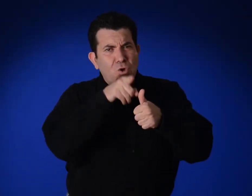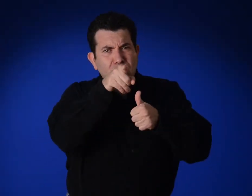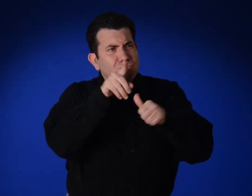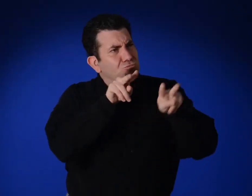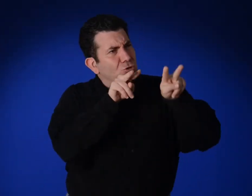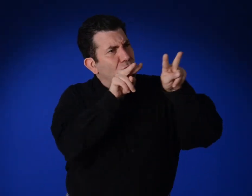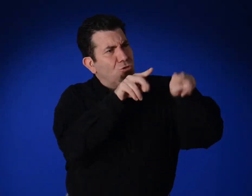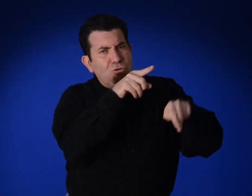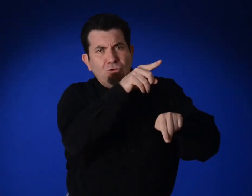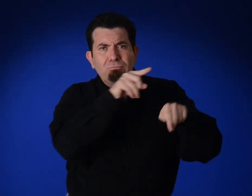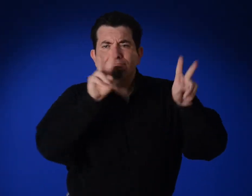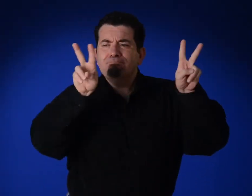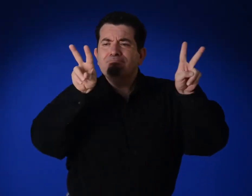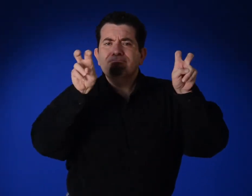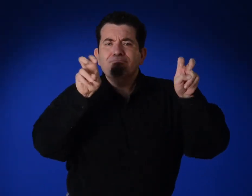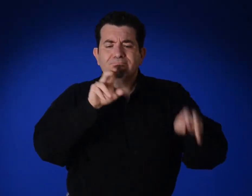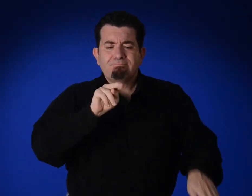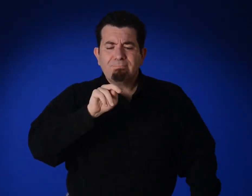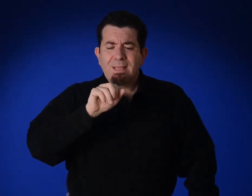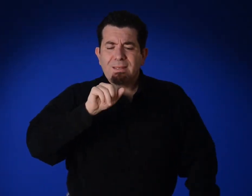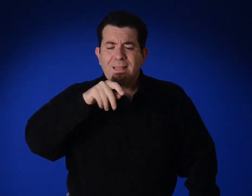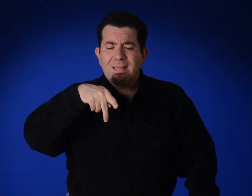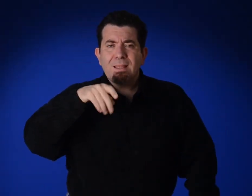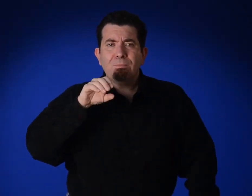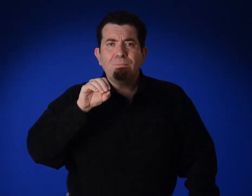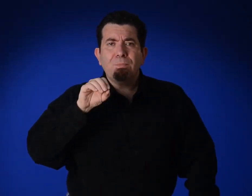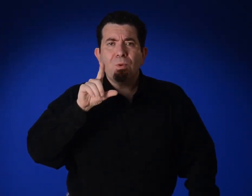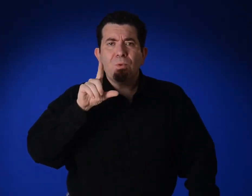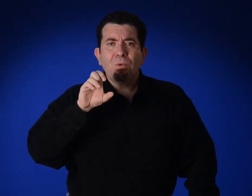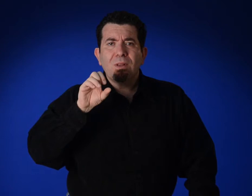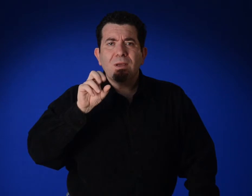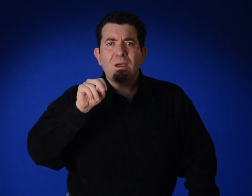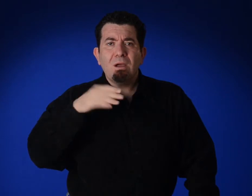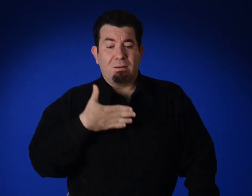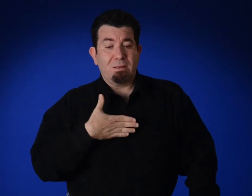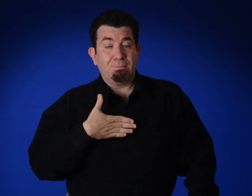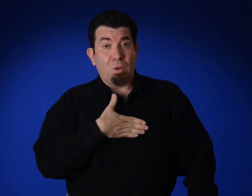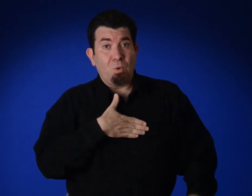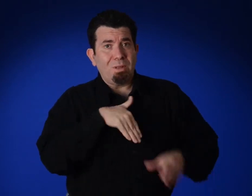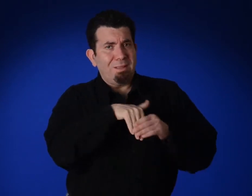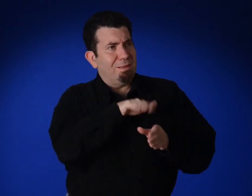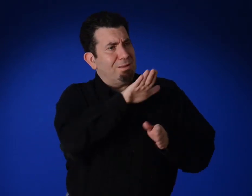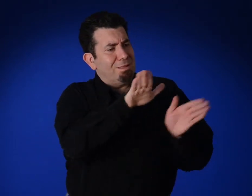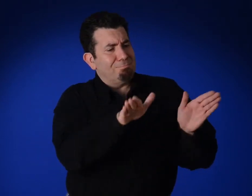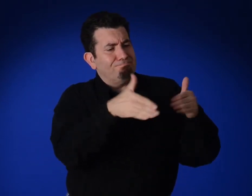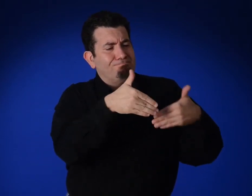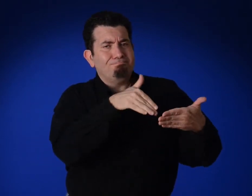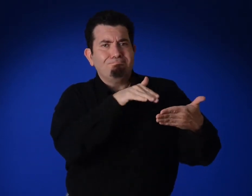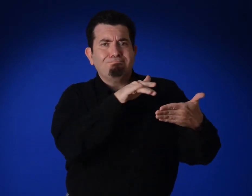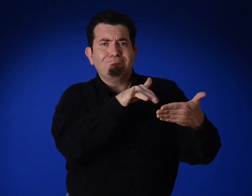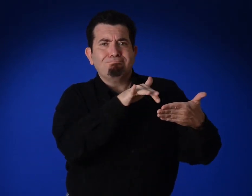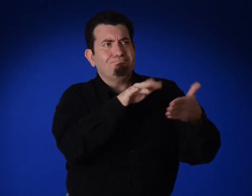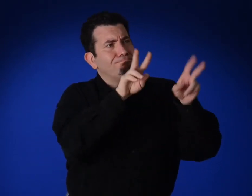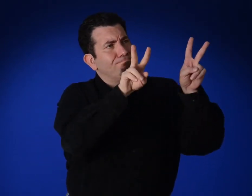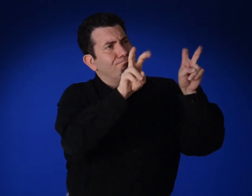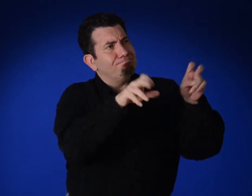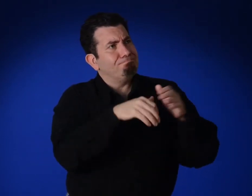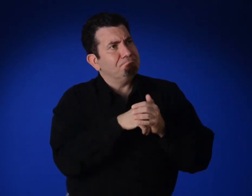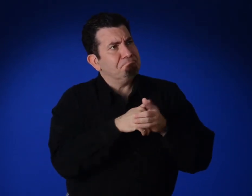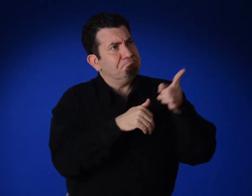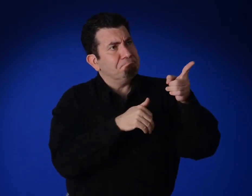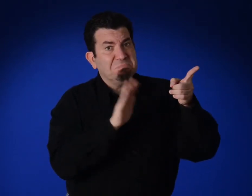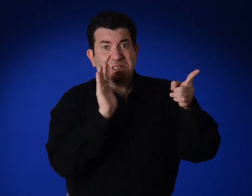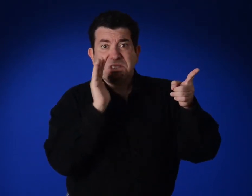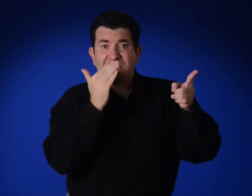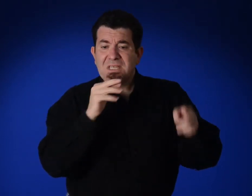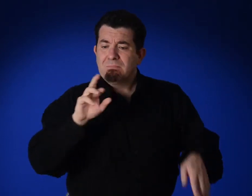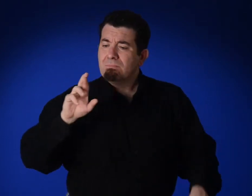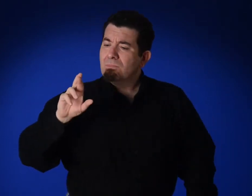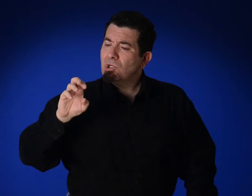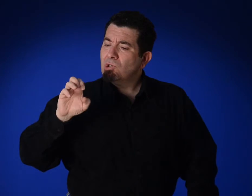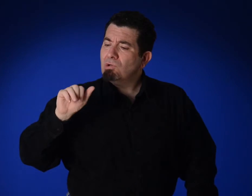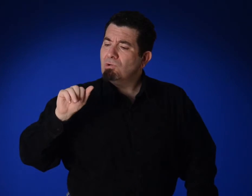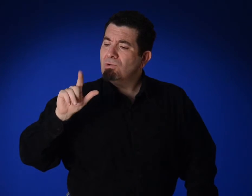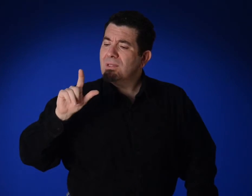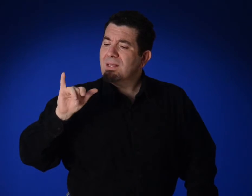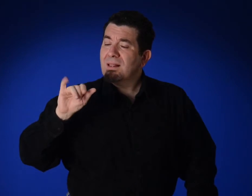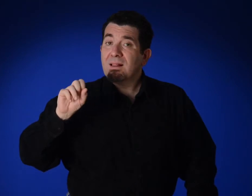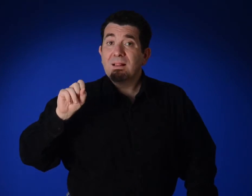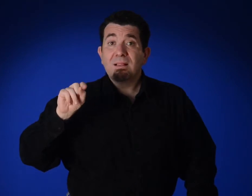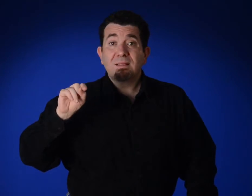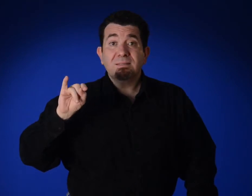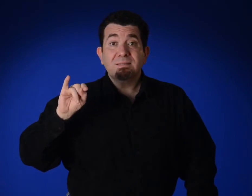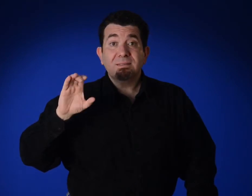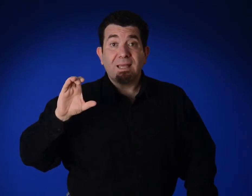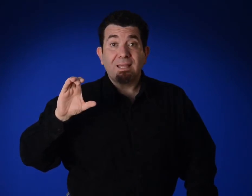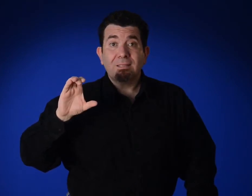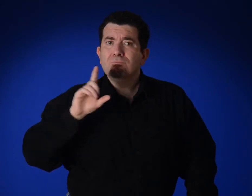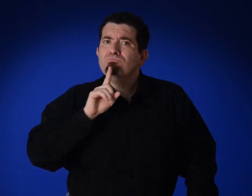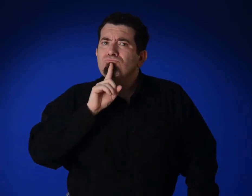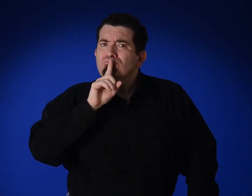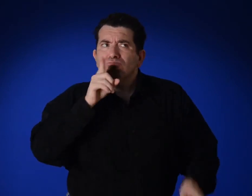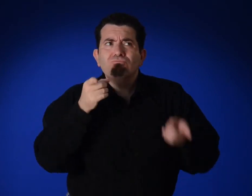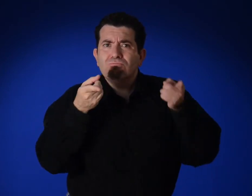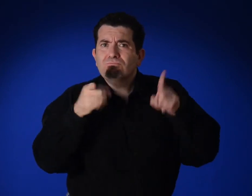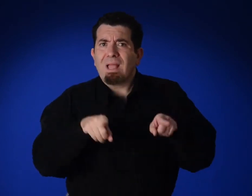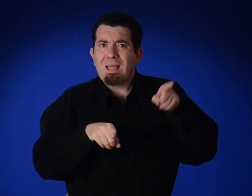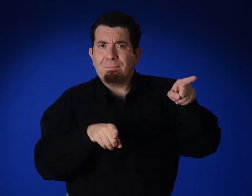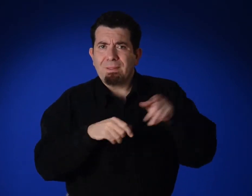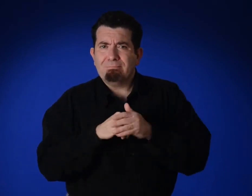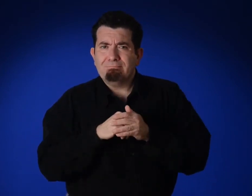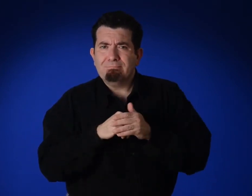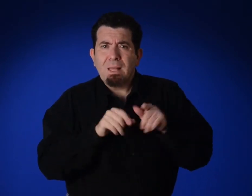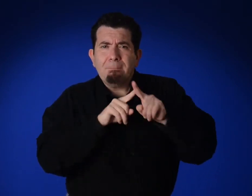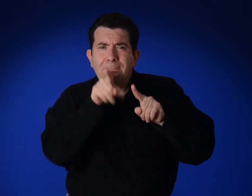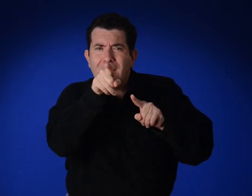When you first see “Napoleon in His Study” it seems realistic, like this scene actually happened.